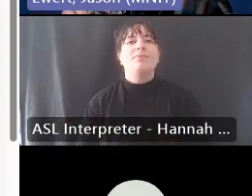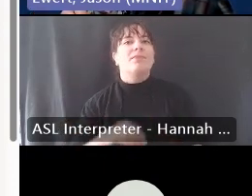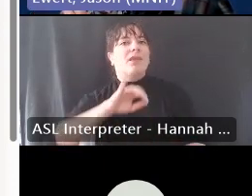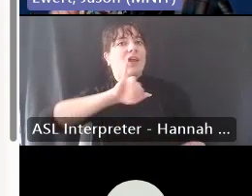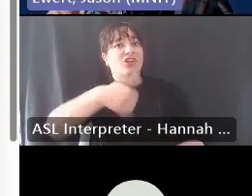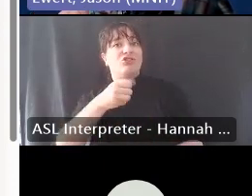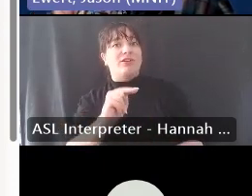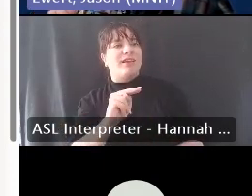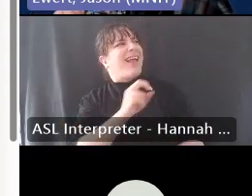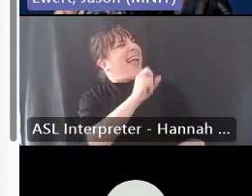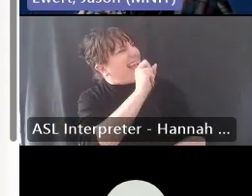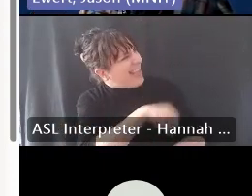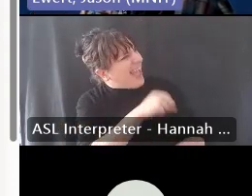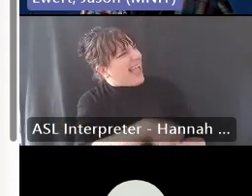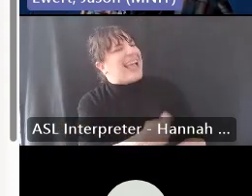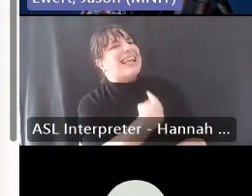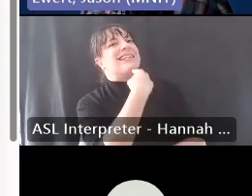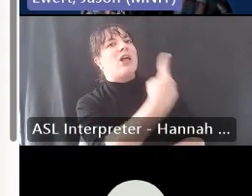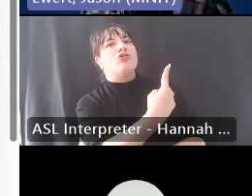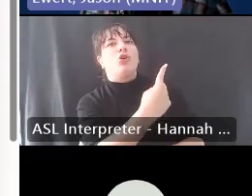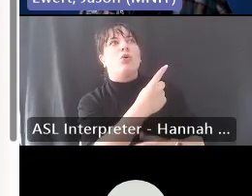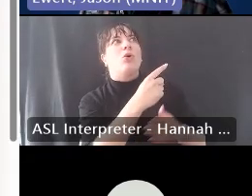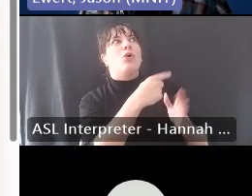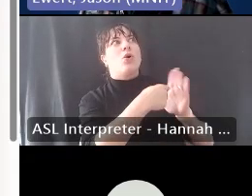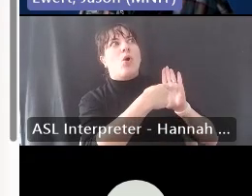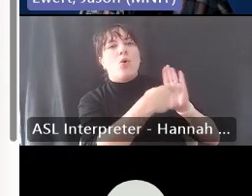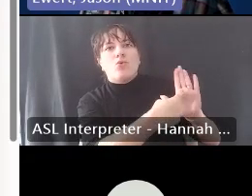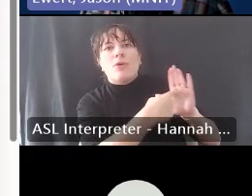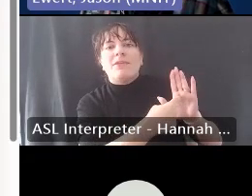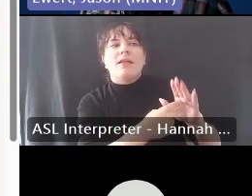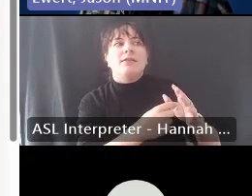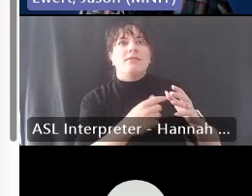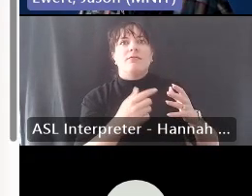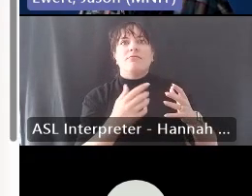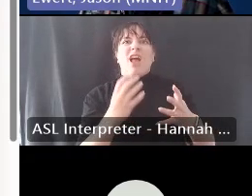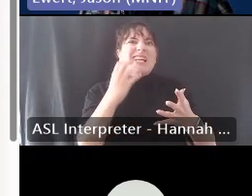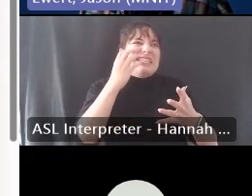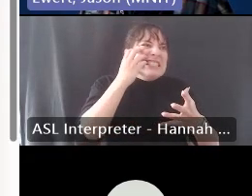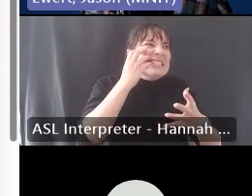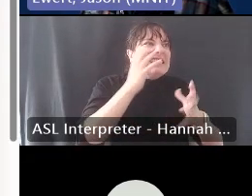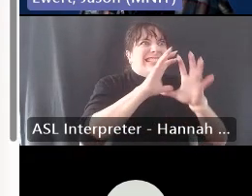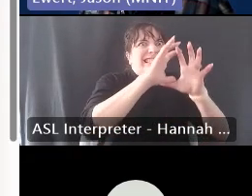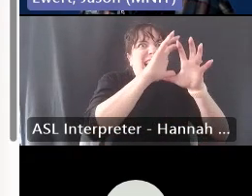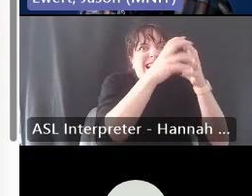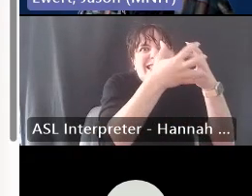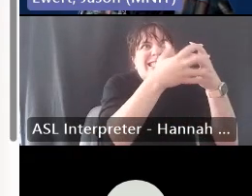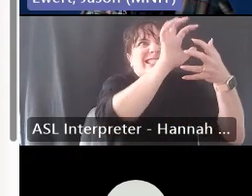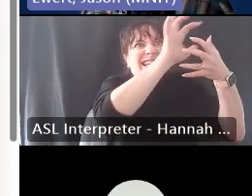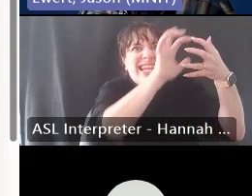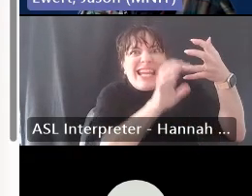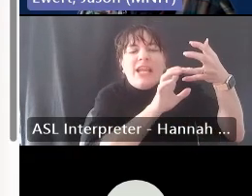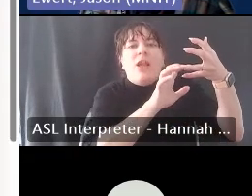And then it also uses sound with luminosity and things. And I thought immediately of like a heat map, where